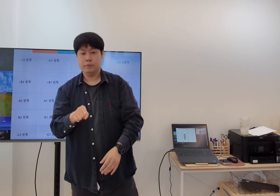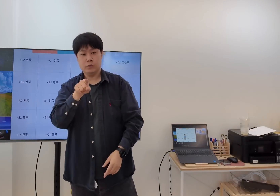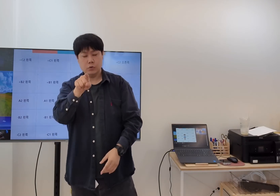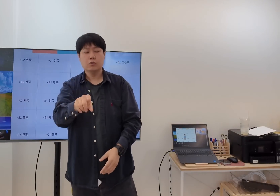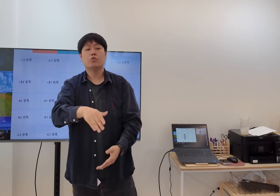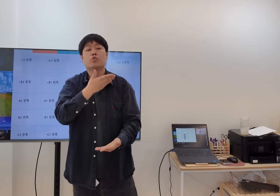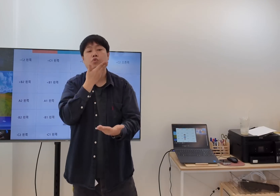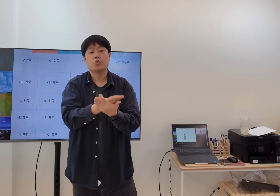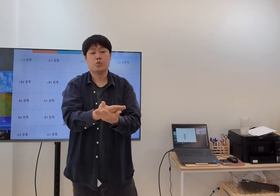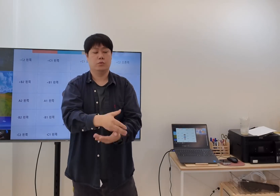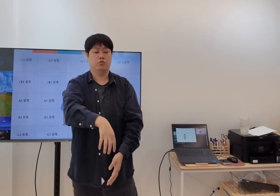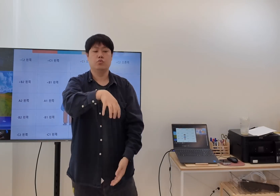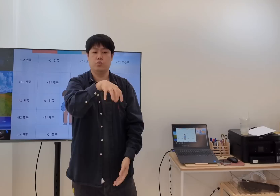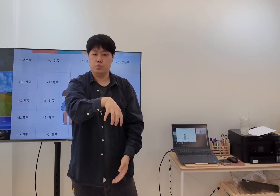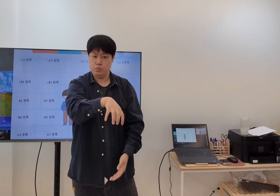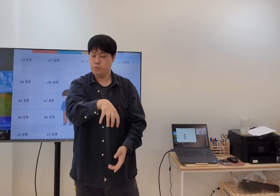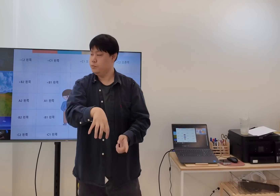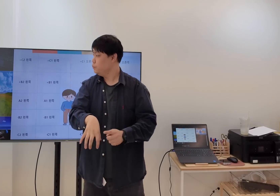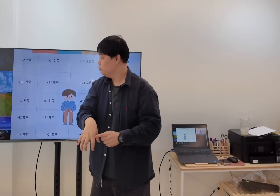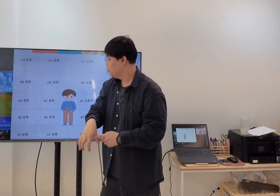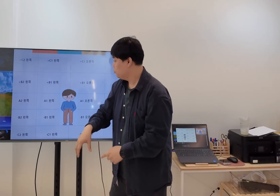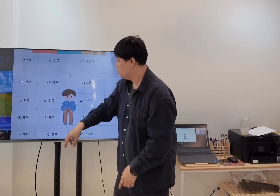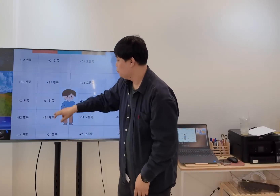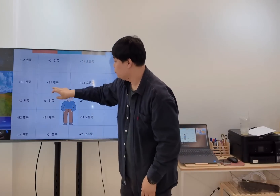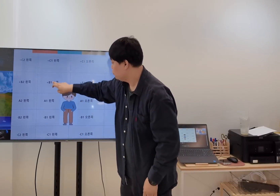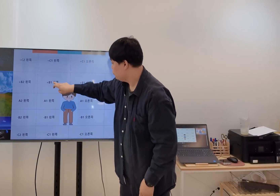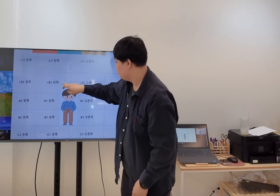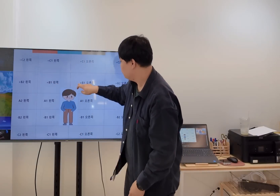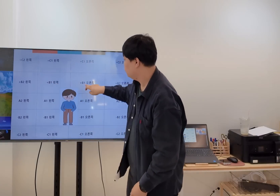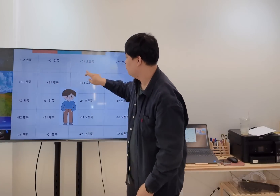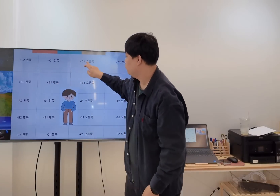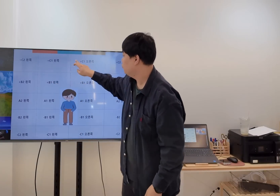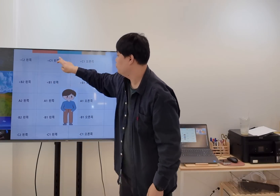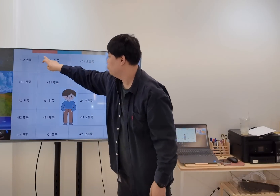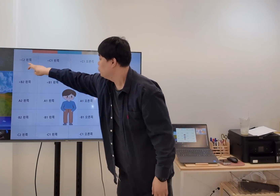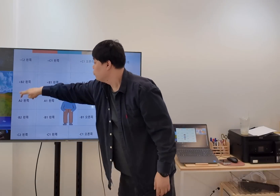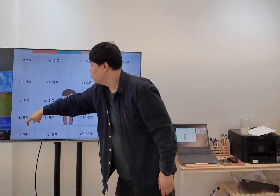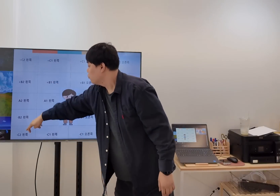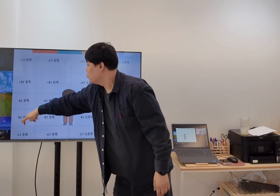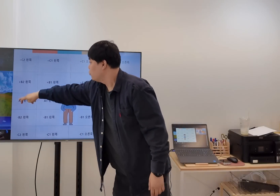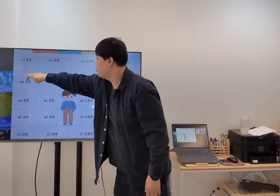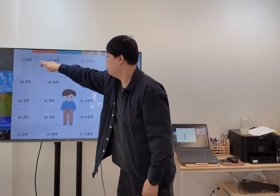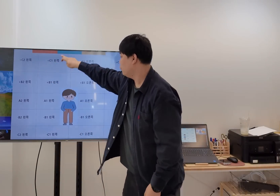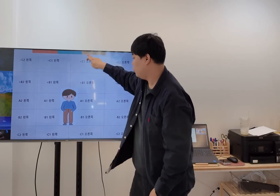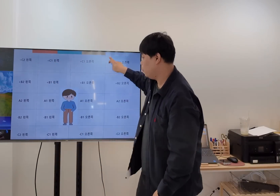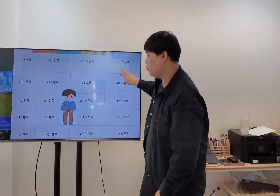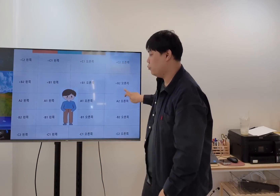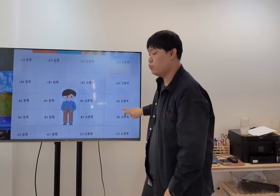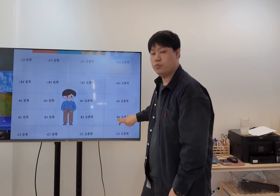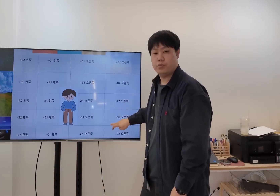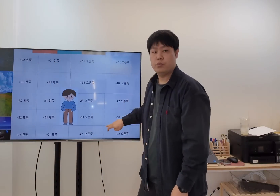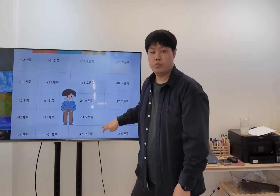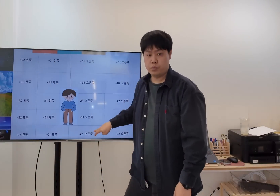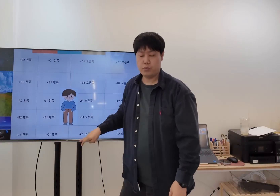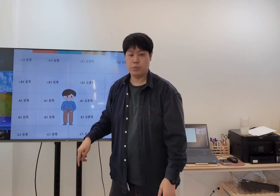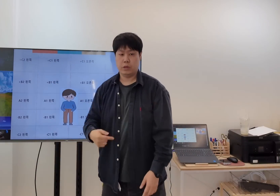'Location' is very important.